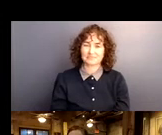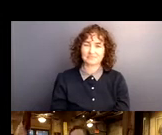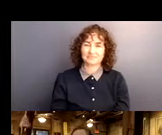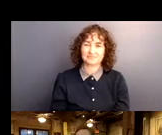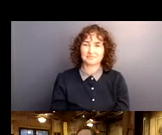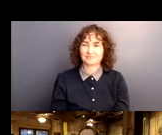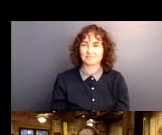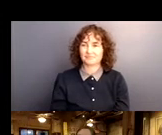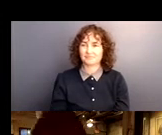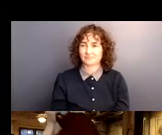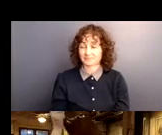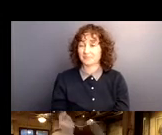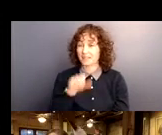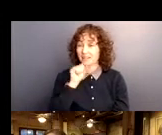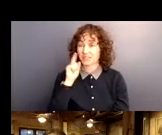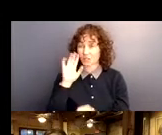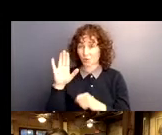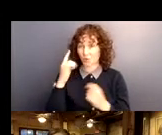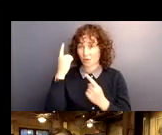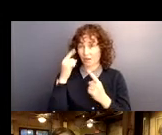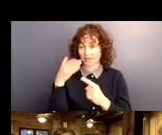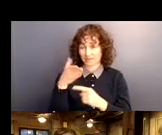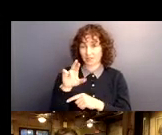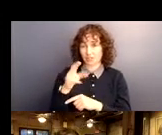So I'd love to hear your thoughts in the chat.